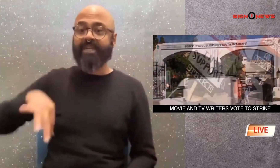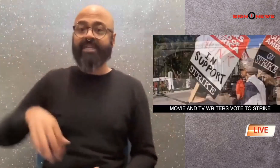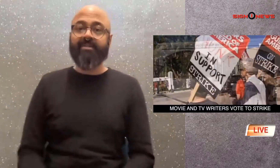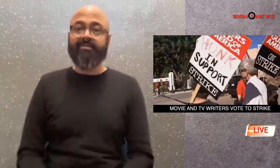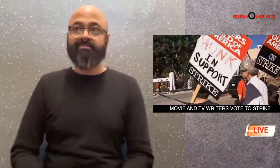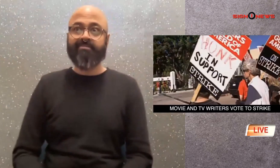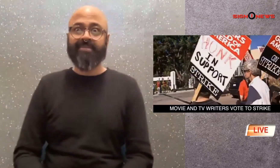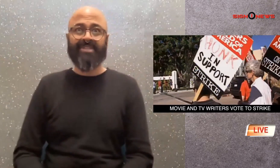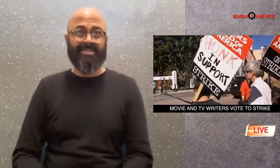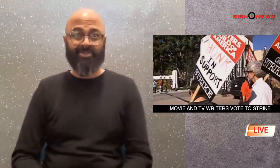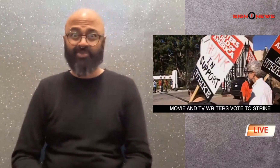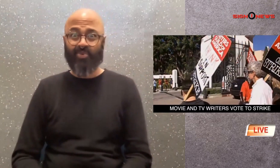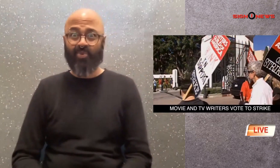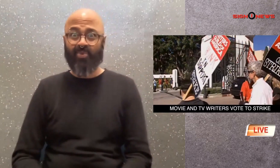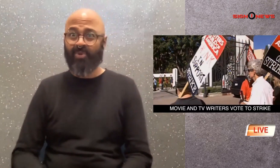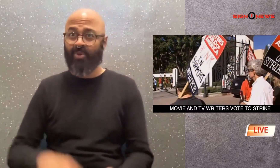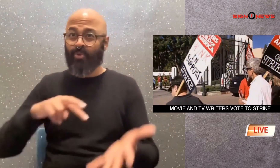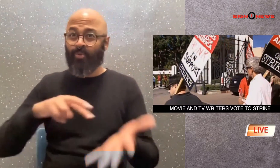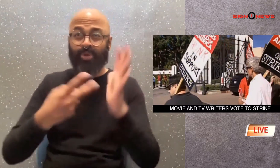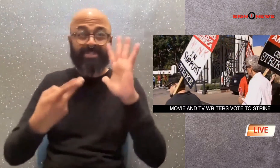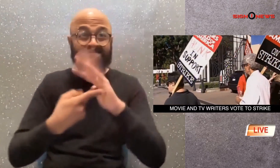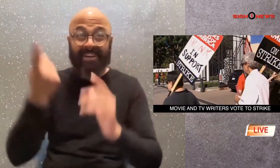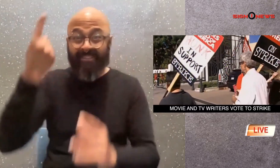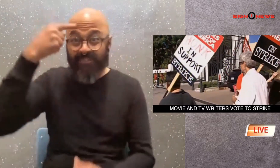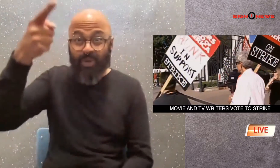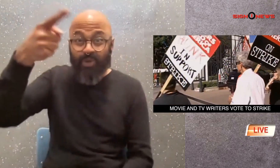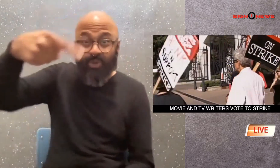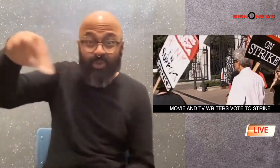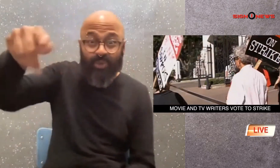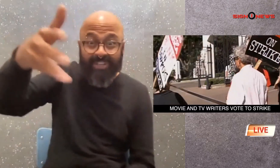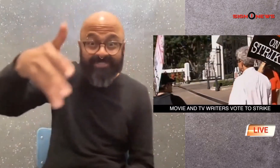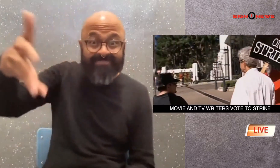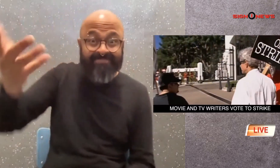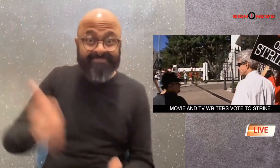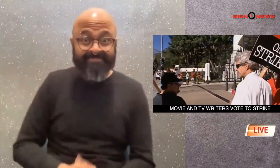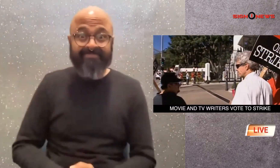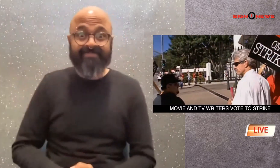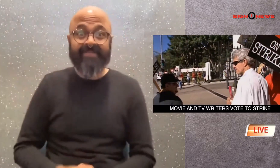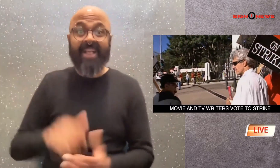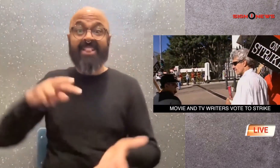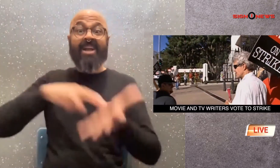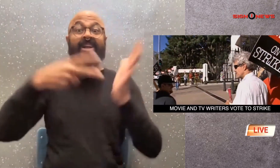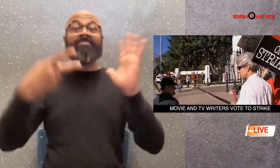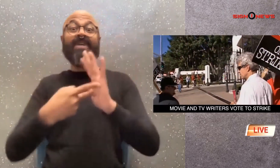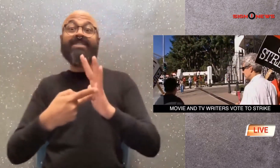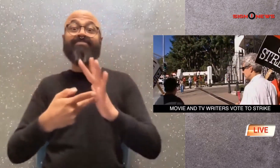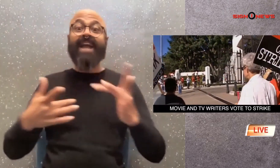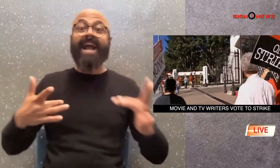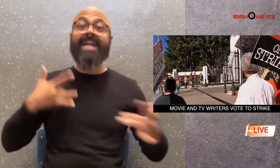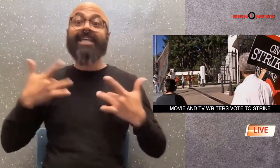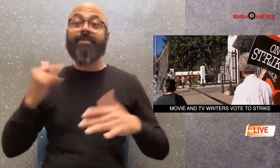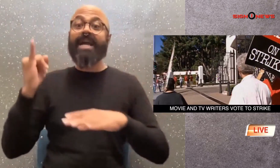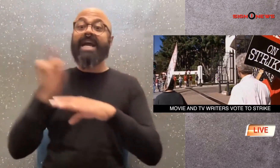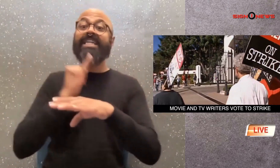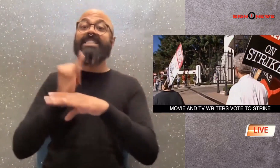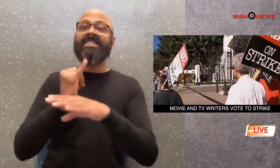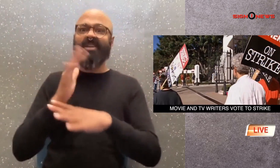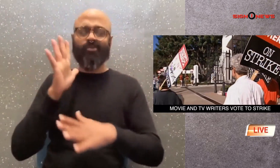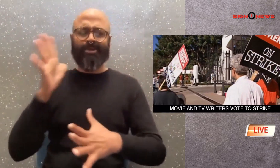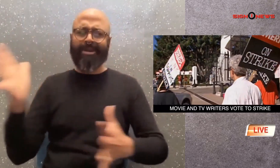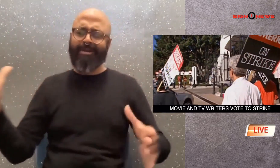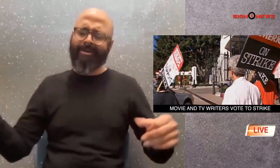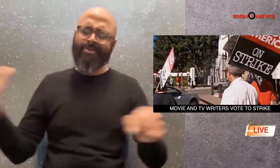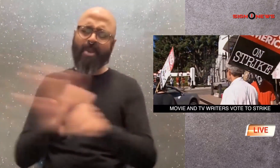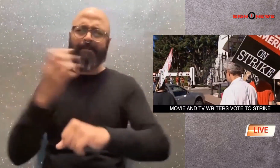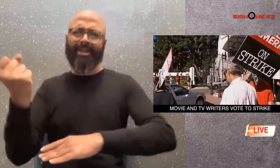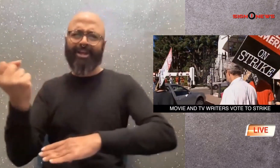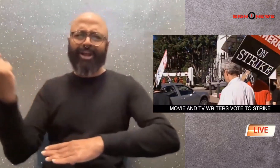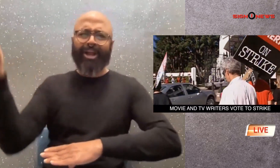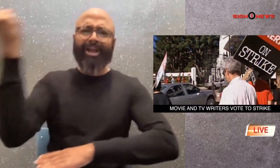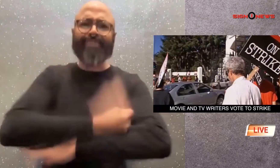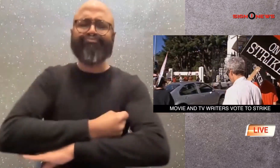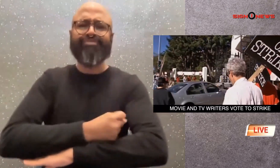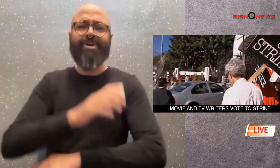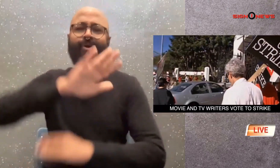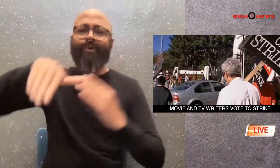benefits so what does that mean for you that means the entertainment industry could completely